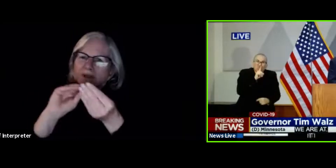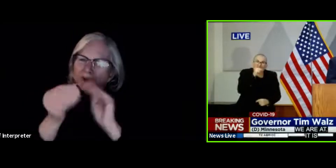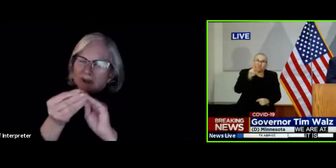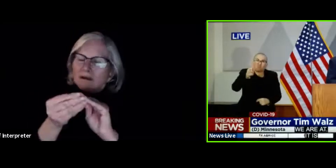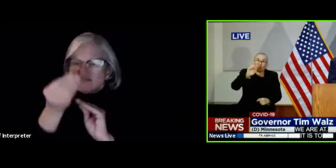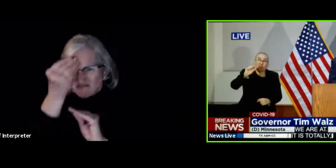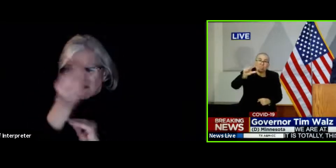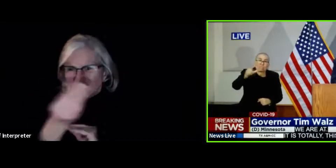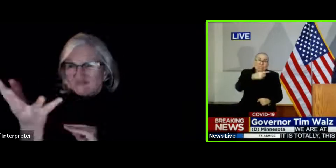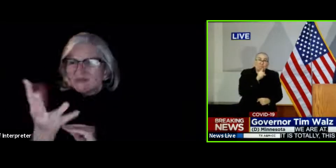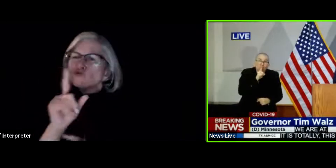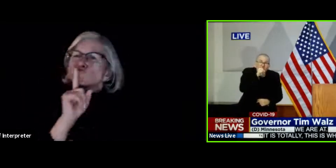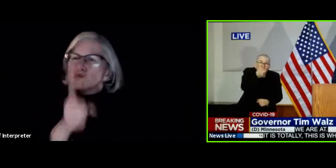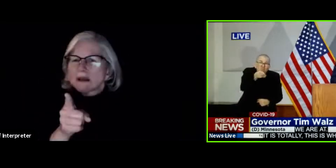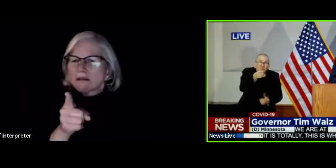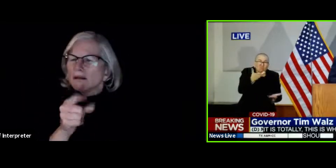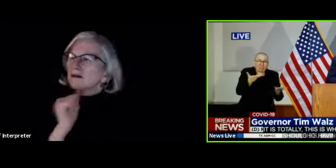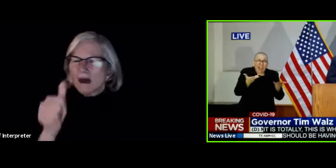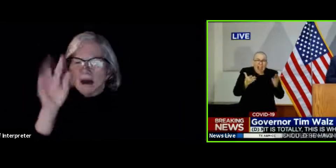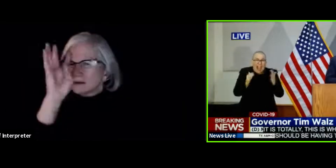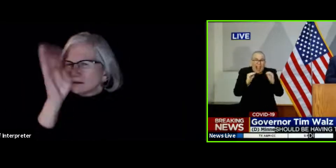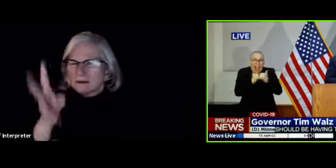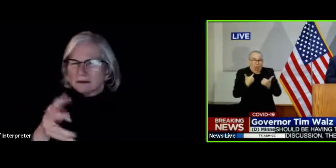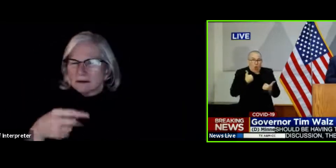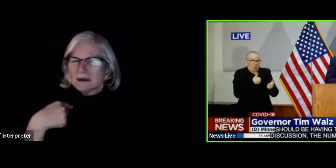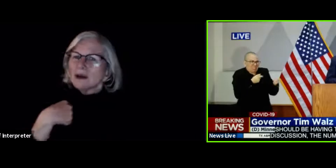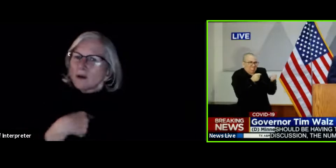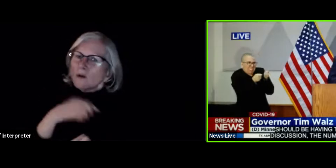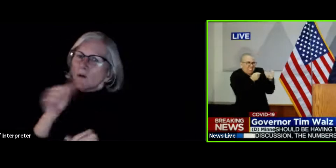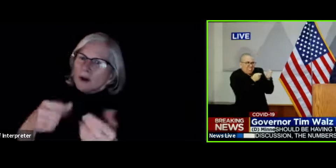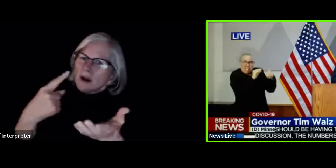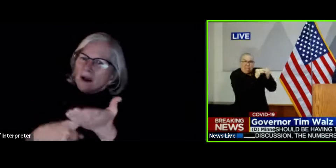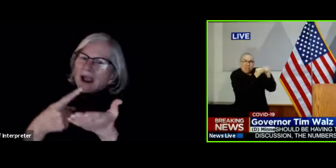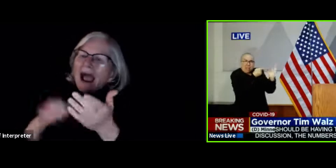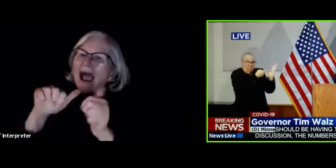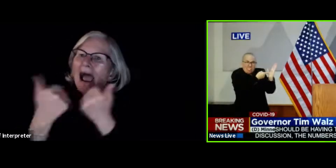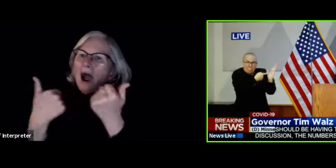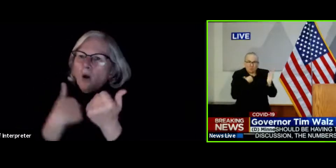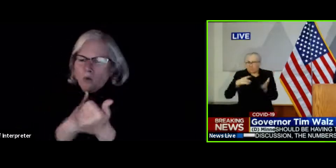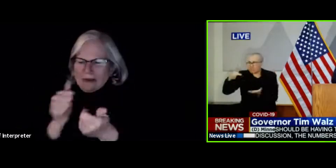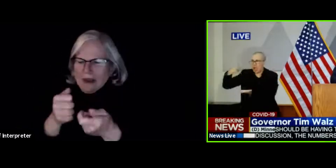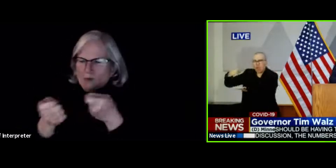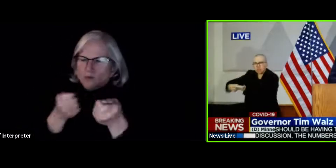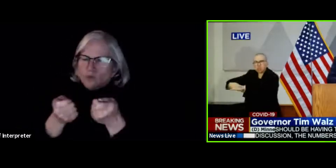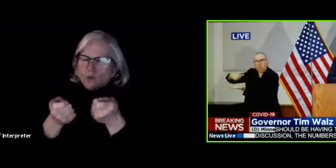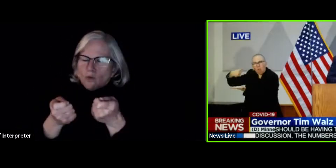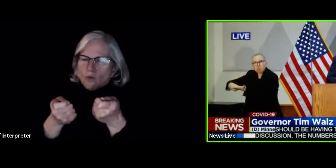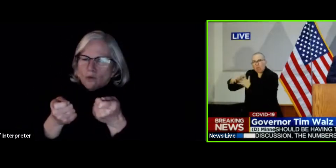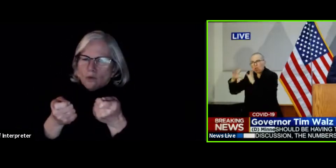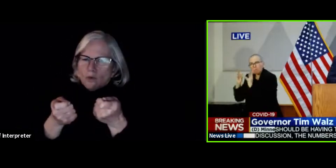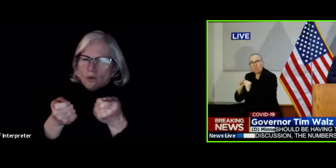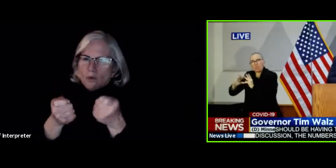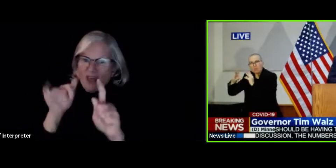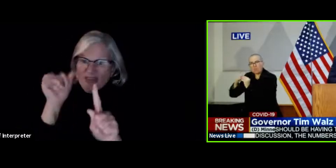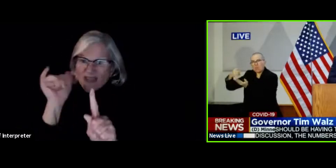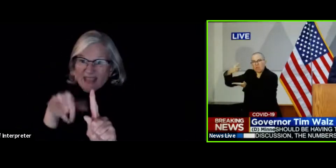HOW WE DEAL WITH THOSE NUMBERS. YES, THAT SHOULD BE THE DEBATE THAT'S HAPPENING, NOT WHERE THE NUMBERS ARE AT. IT SHOULD BE HOW WE DEAL WITH THEM ONCE THEY'RE THERE SO